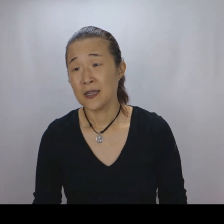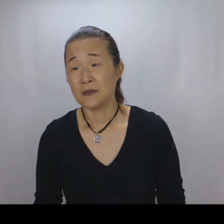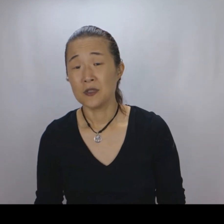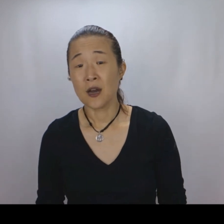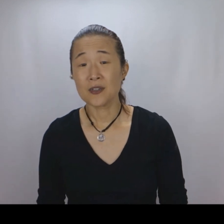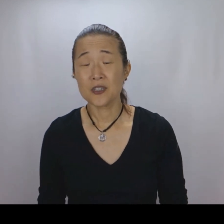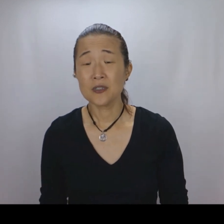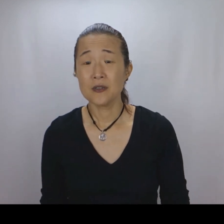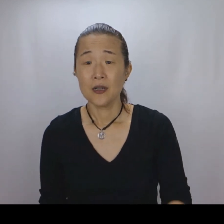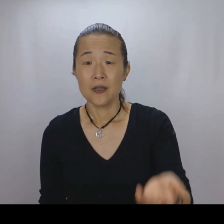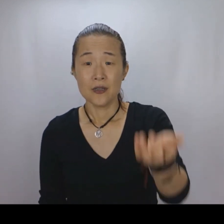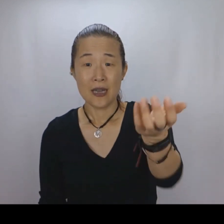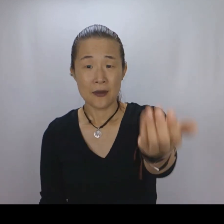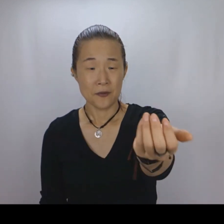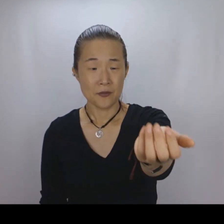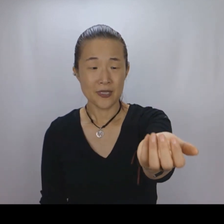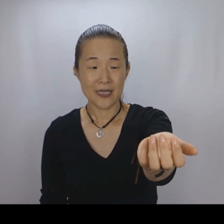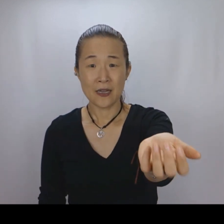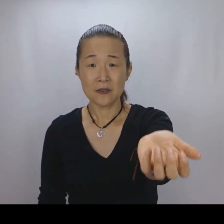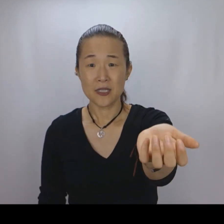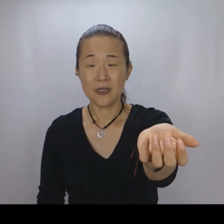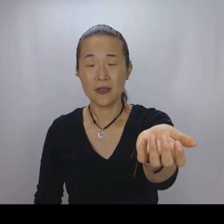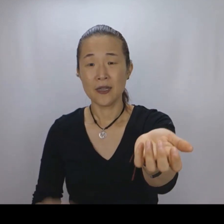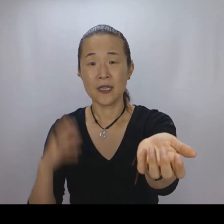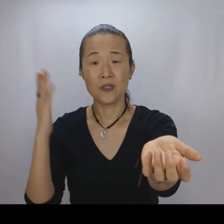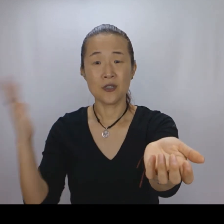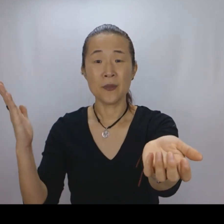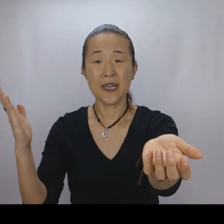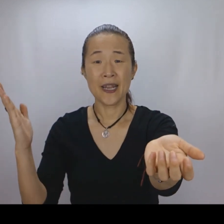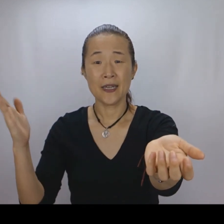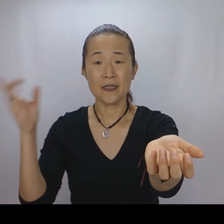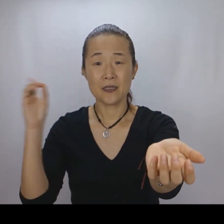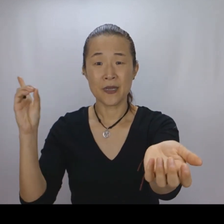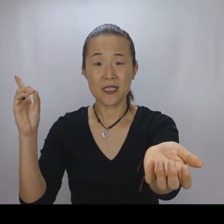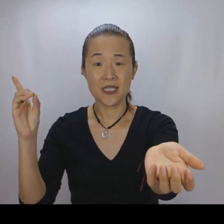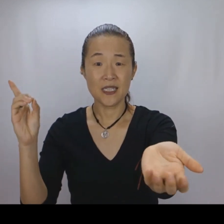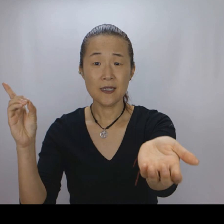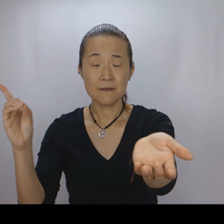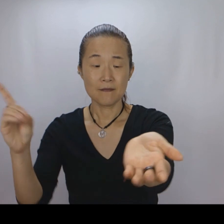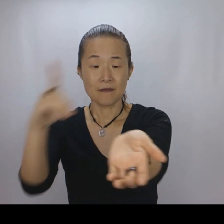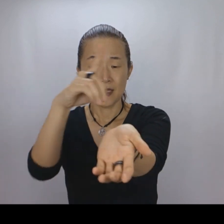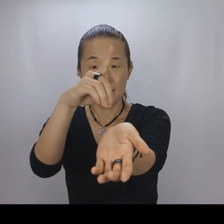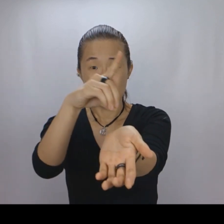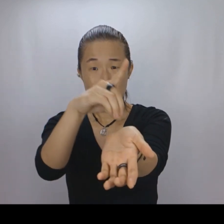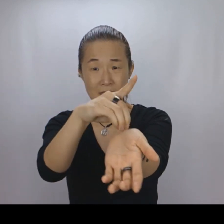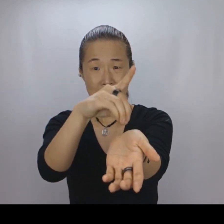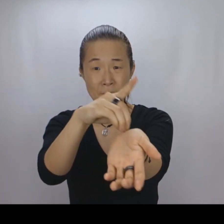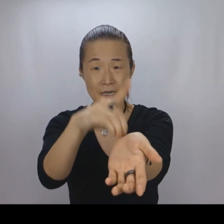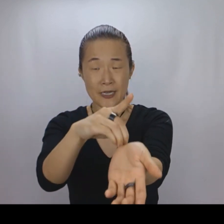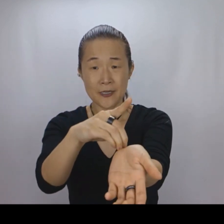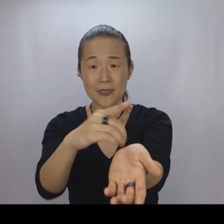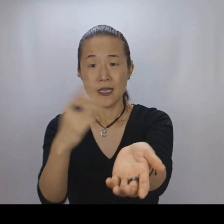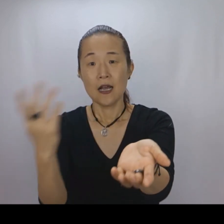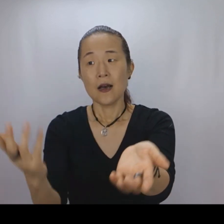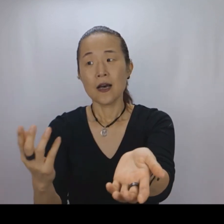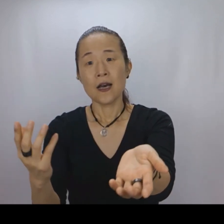And then doctor, you have your wrist out and then you're dominant hand, make a "D" and tap right here.